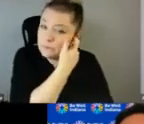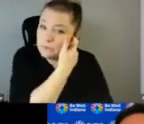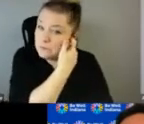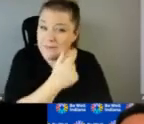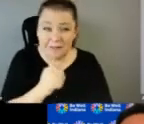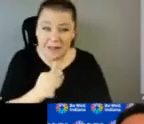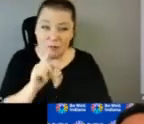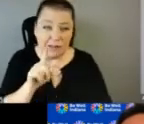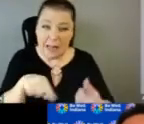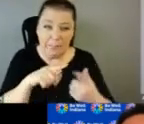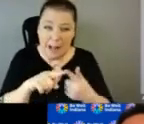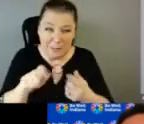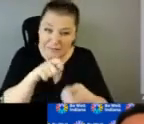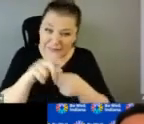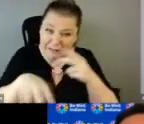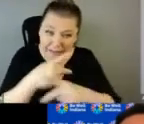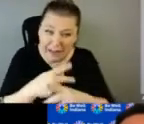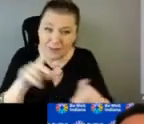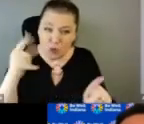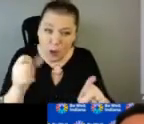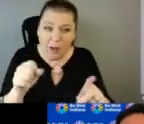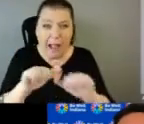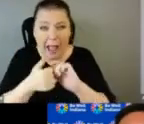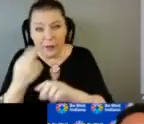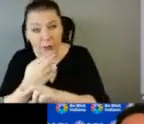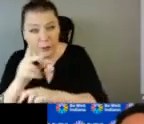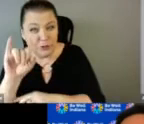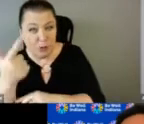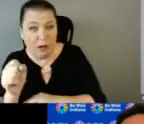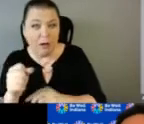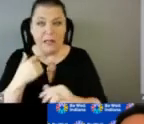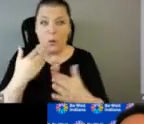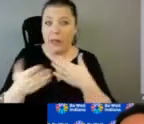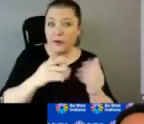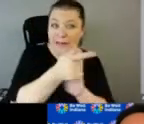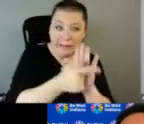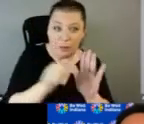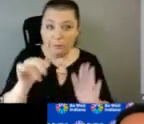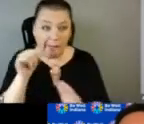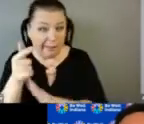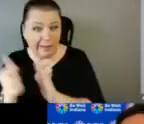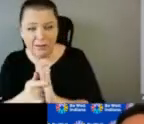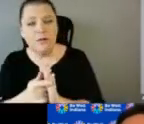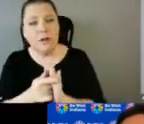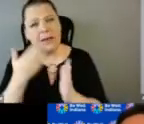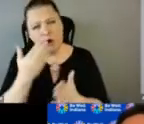substance or the use, or they'll illegality or whatever about, it's, you know, I think that those reasons are really important, whether those reasons